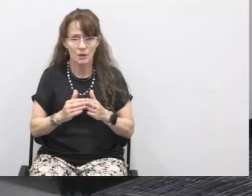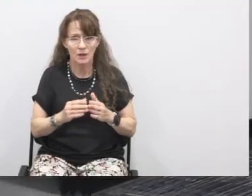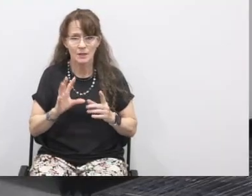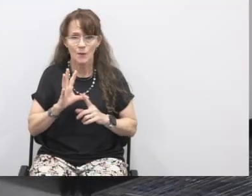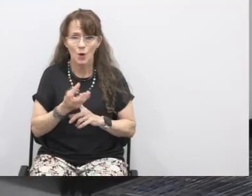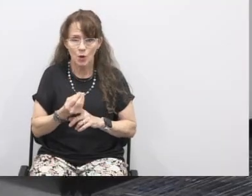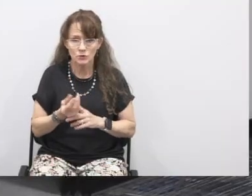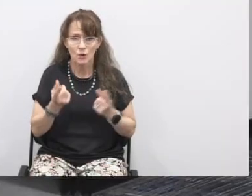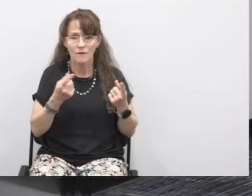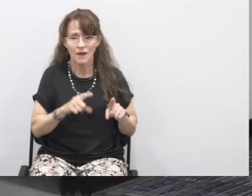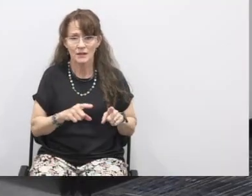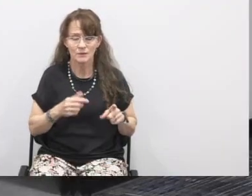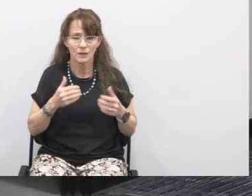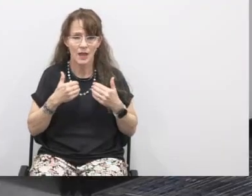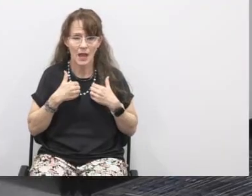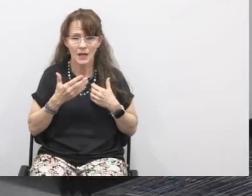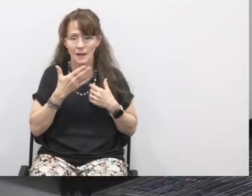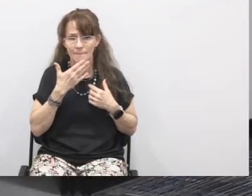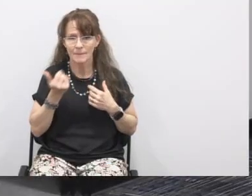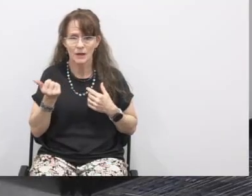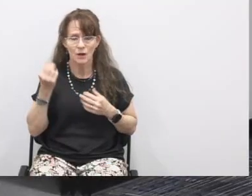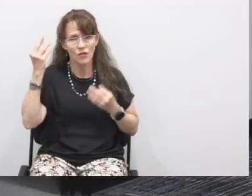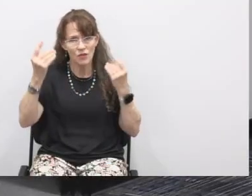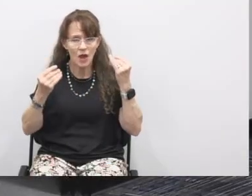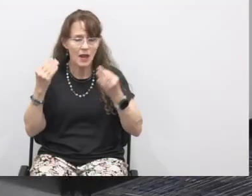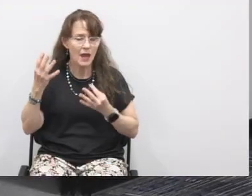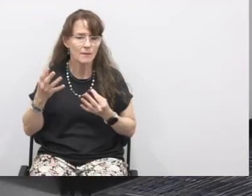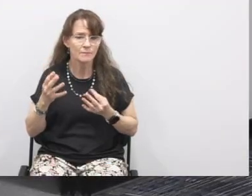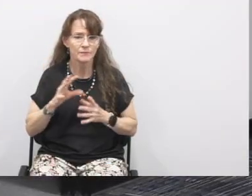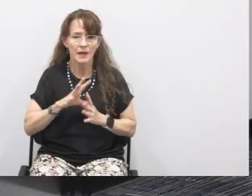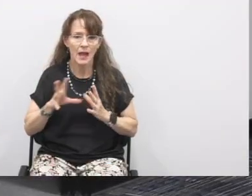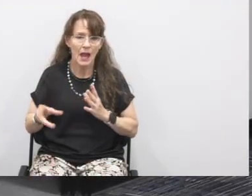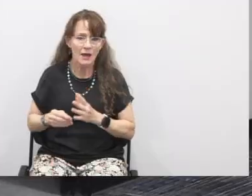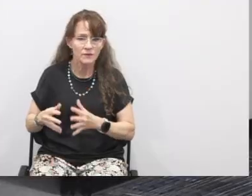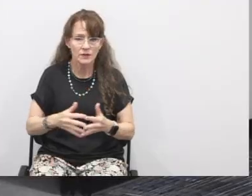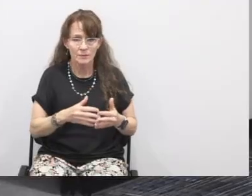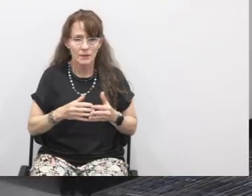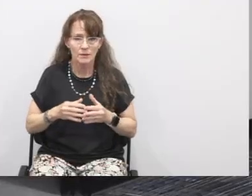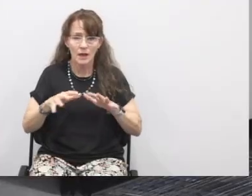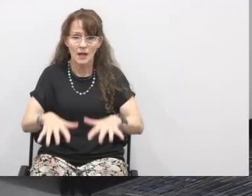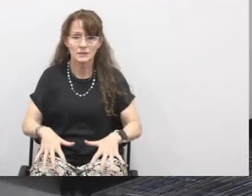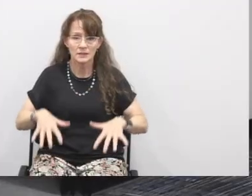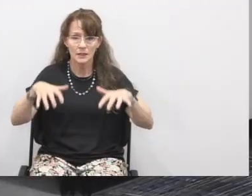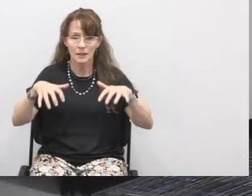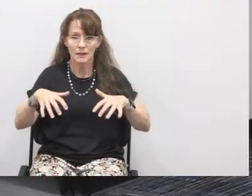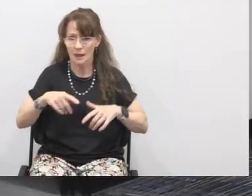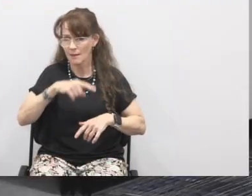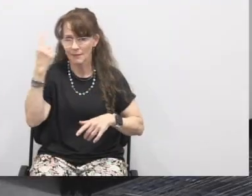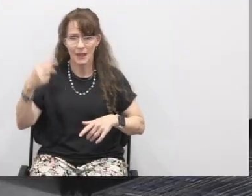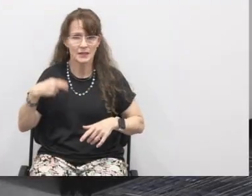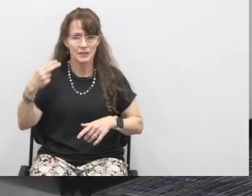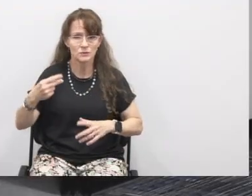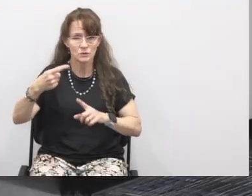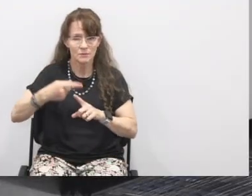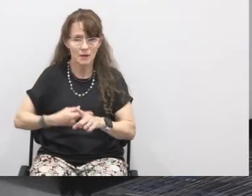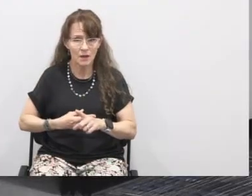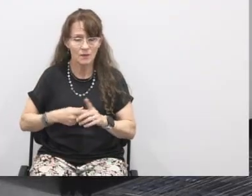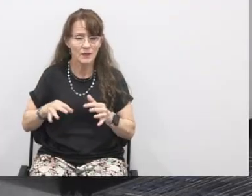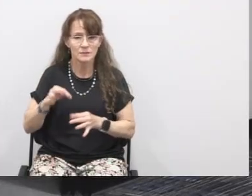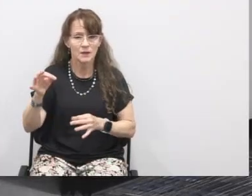So we had a better thought out African American assembly during Black History Month. Our Spirit Weeks were more,